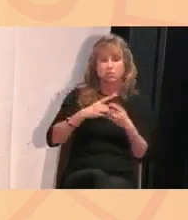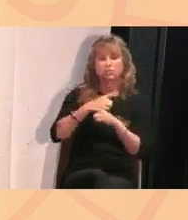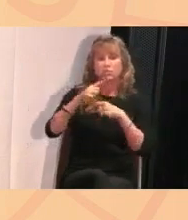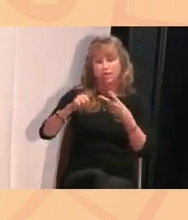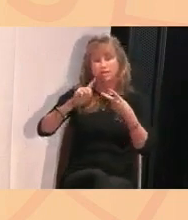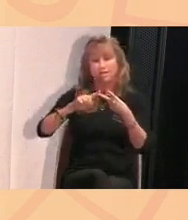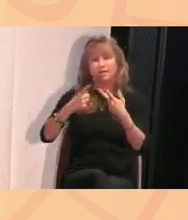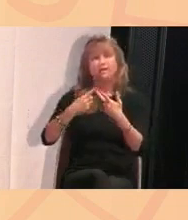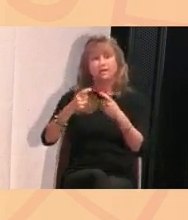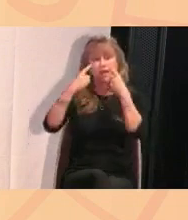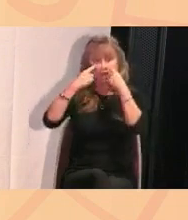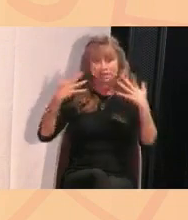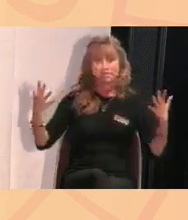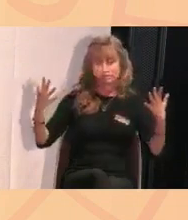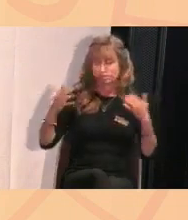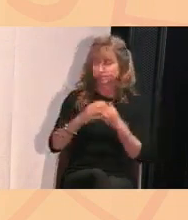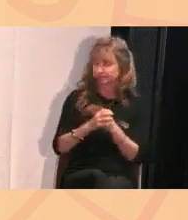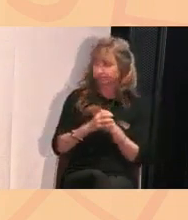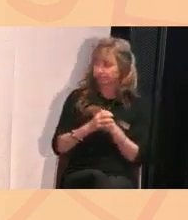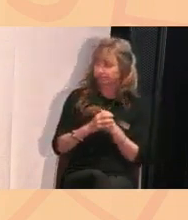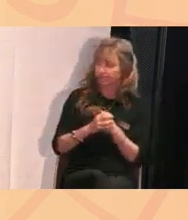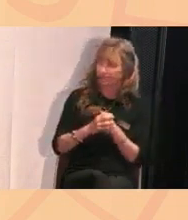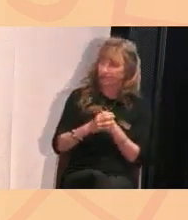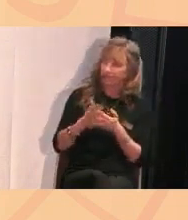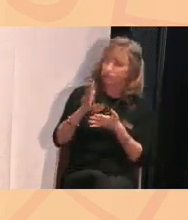so the first part of this question is about the MCA,